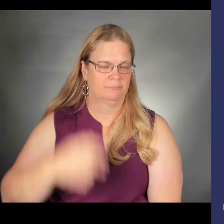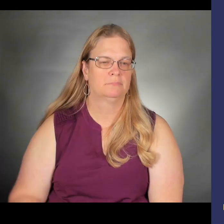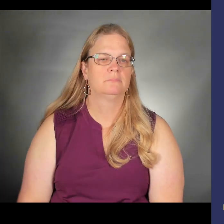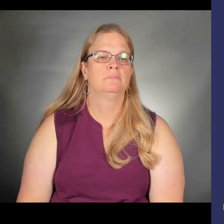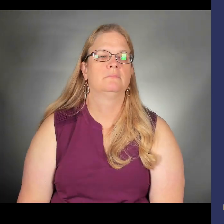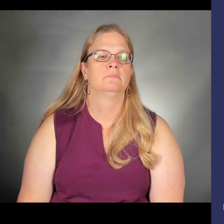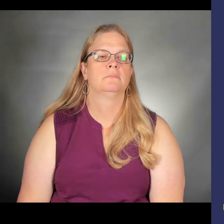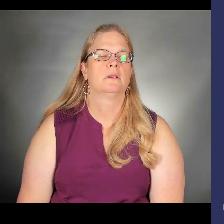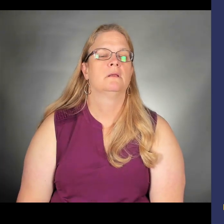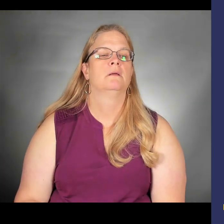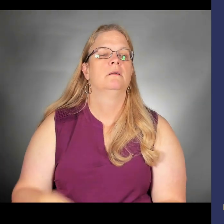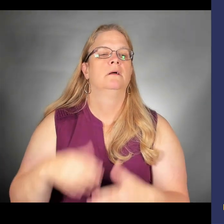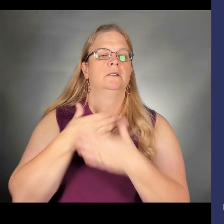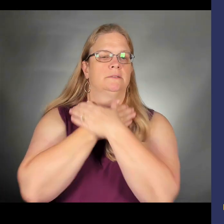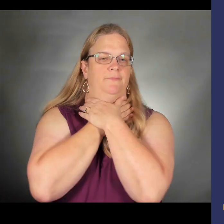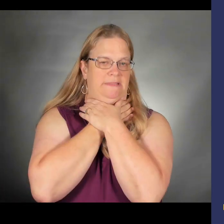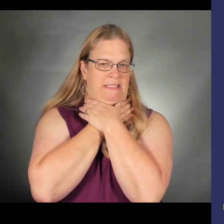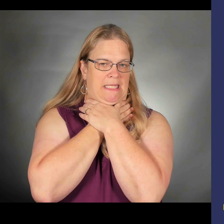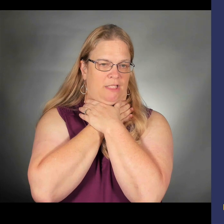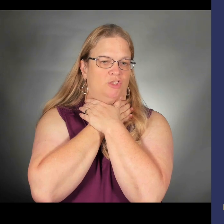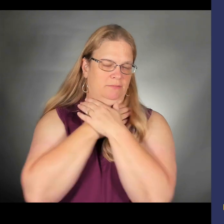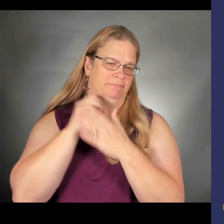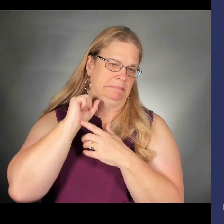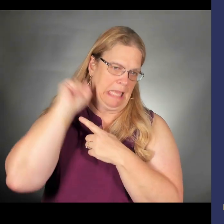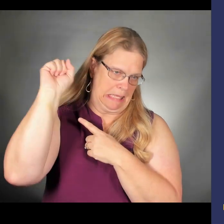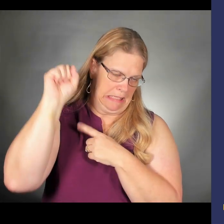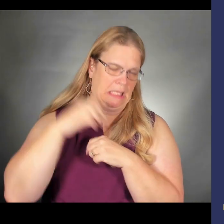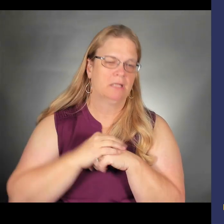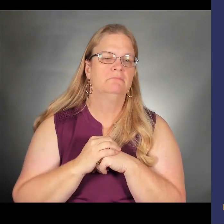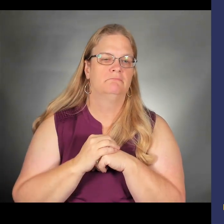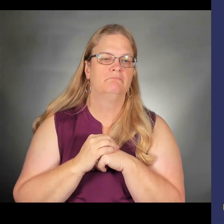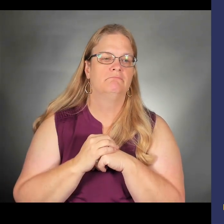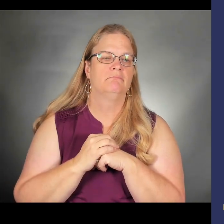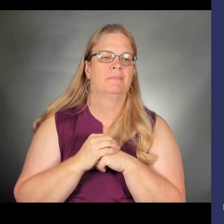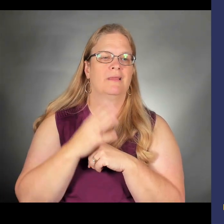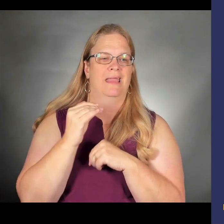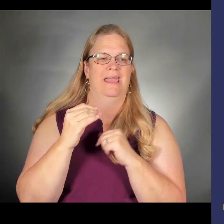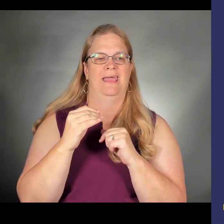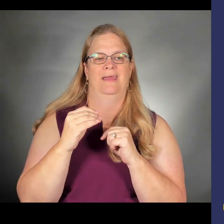firearms, which is the most common method; suffocation,